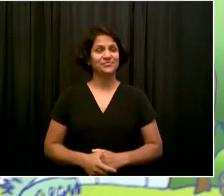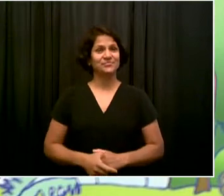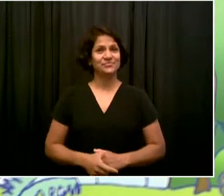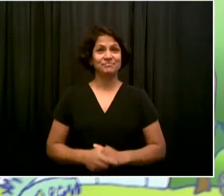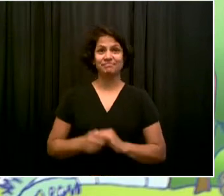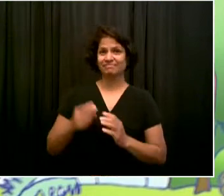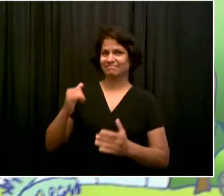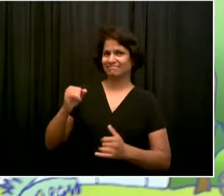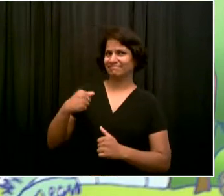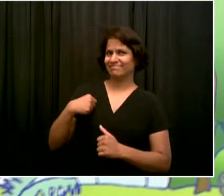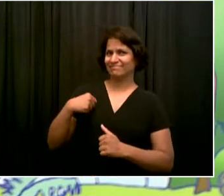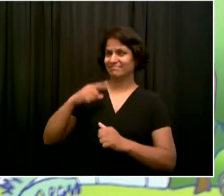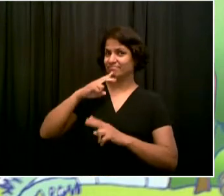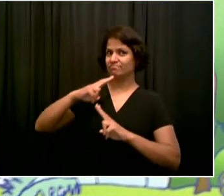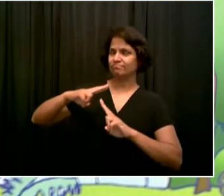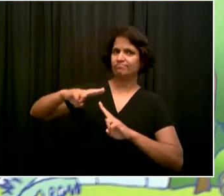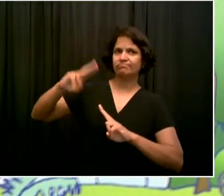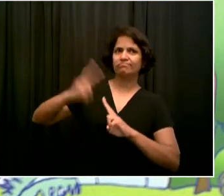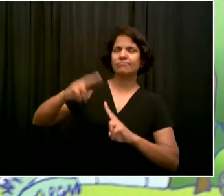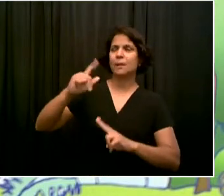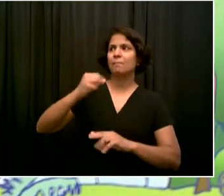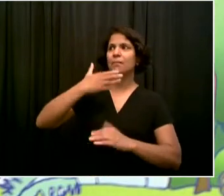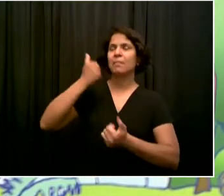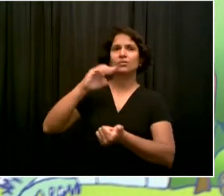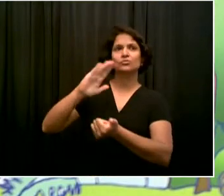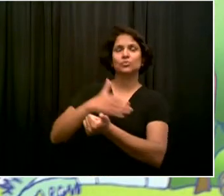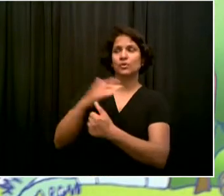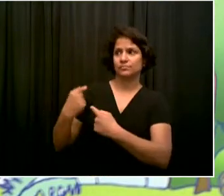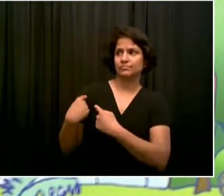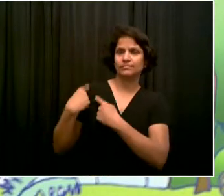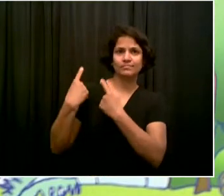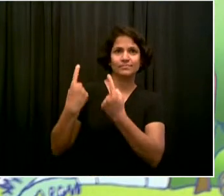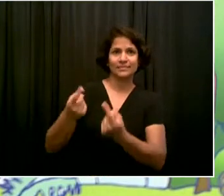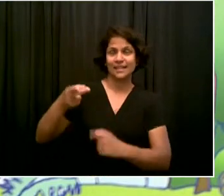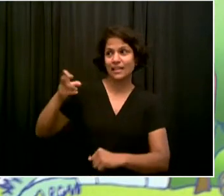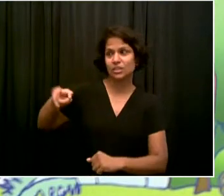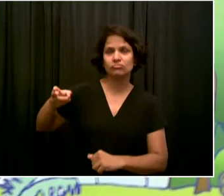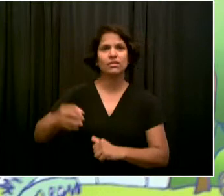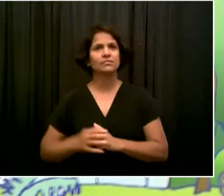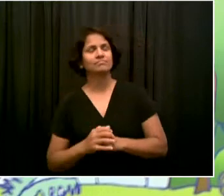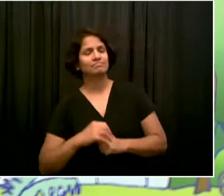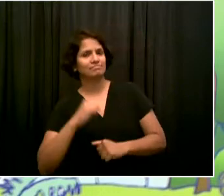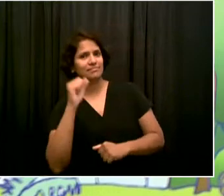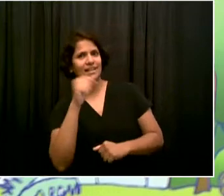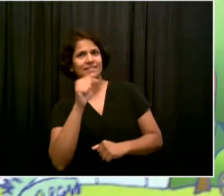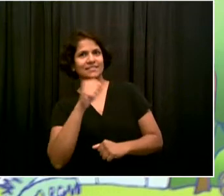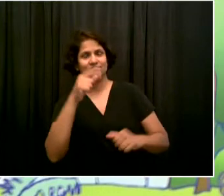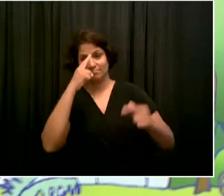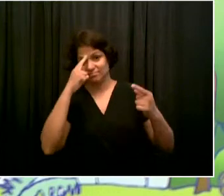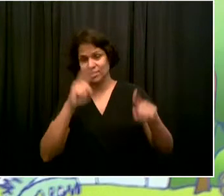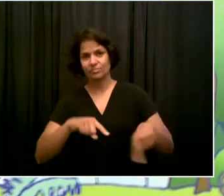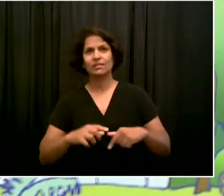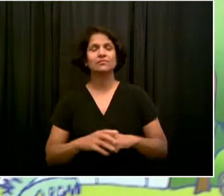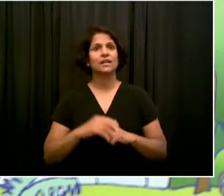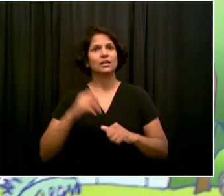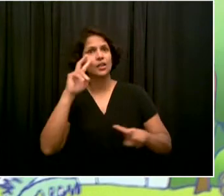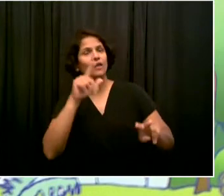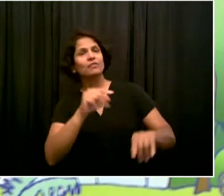RENDITION OF A GOD OF FUNK GEORGE CLINTON. O NEOF THE GREAT SONGS OF